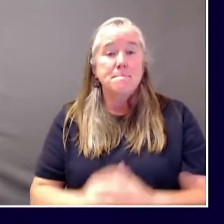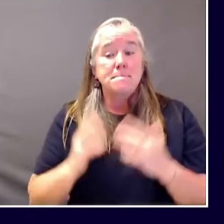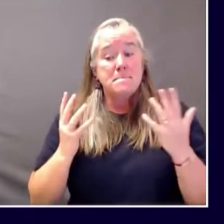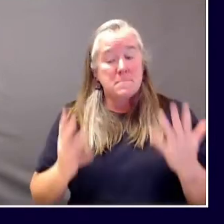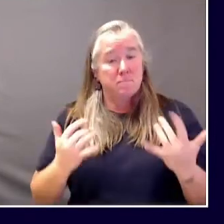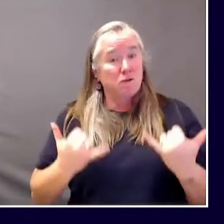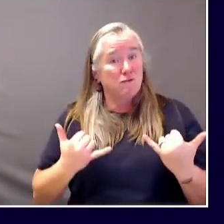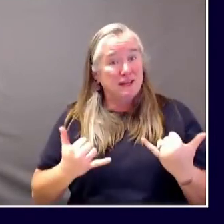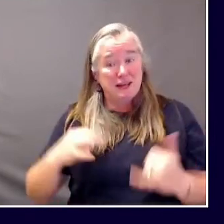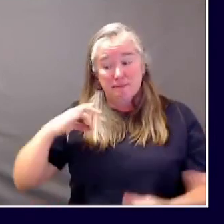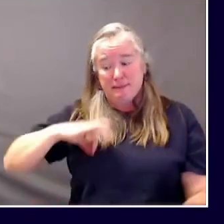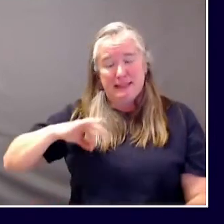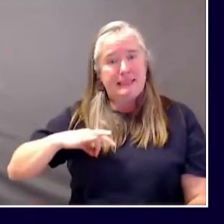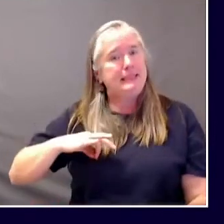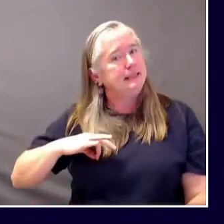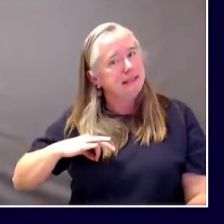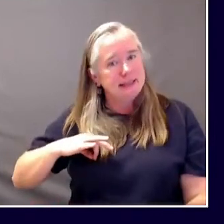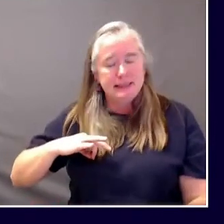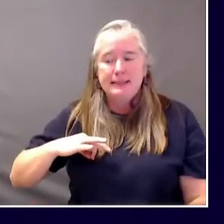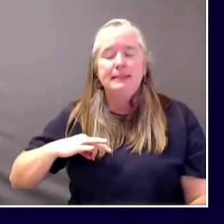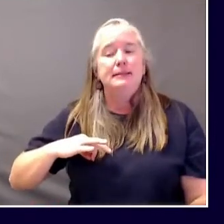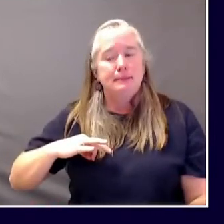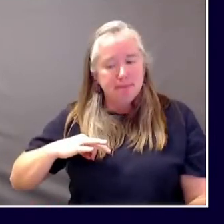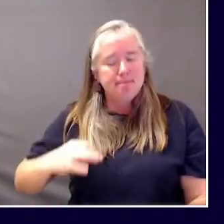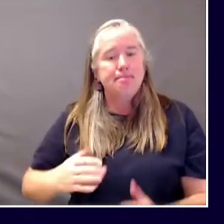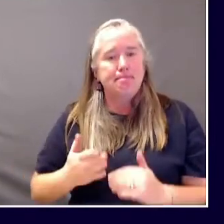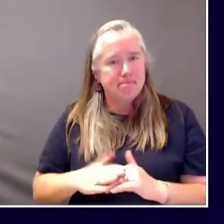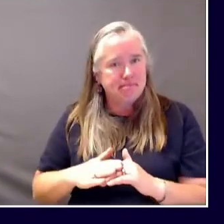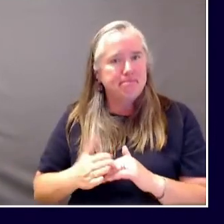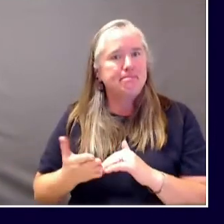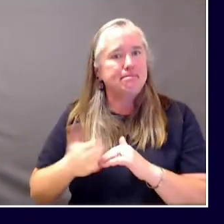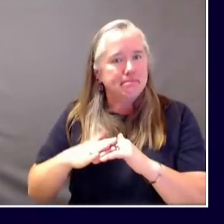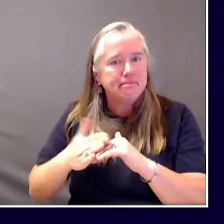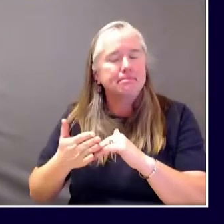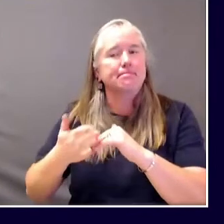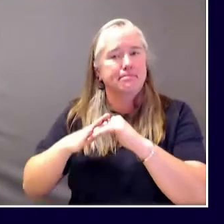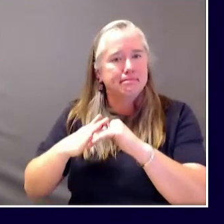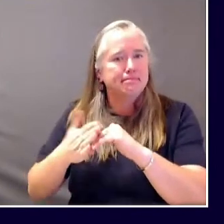now